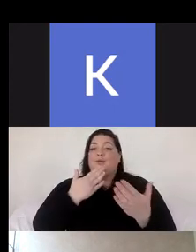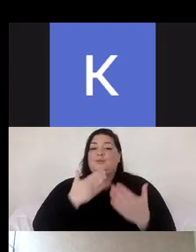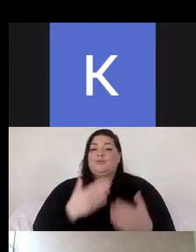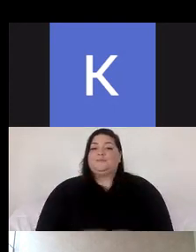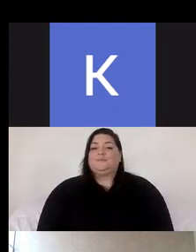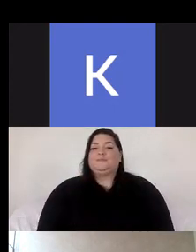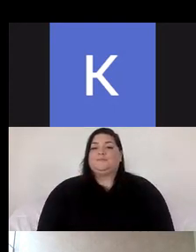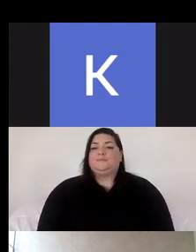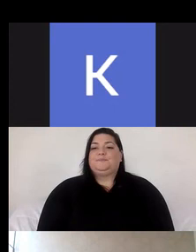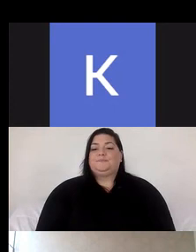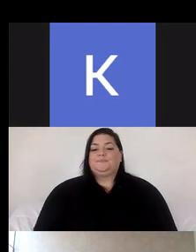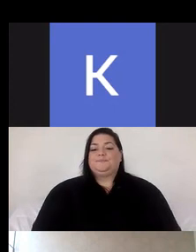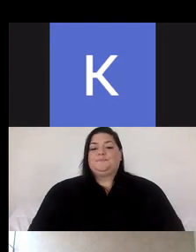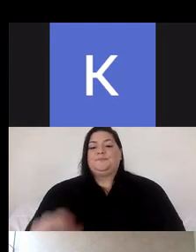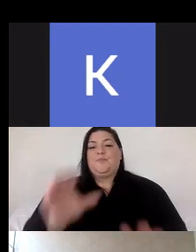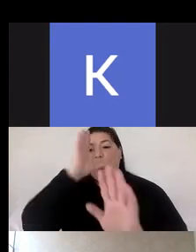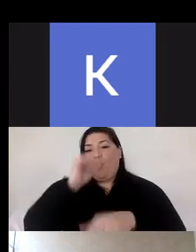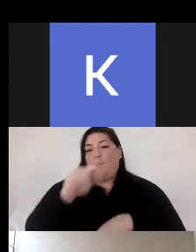And I hope you all have a beautiful rest of the day,